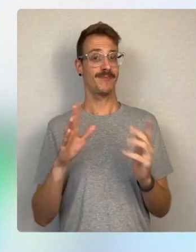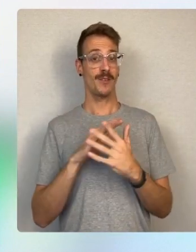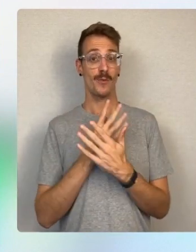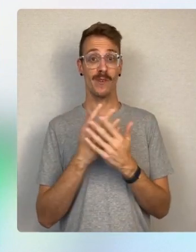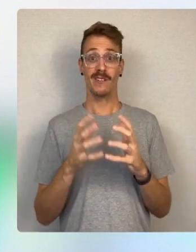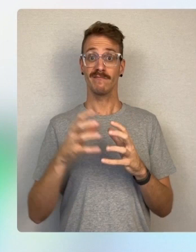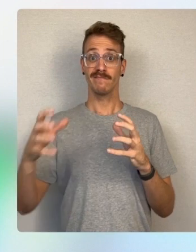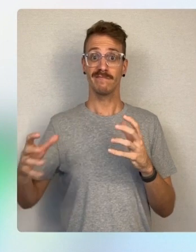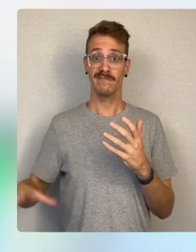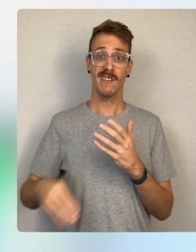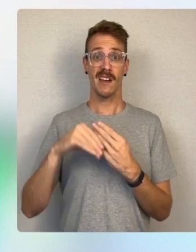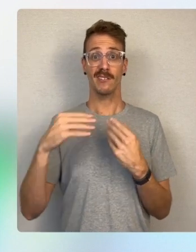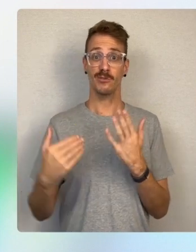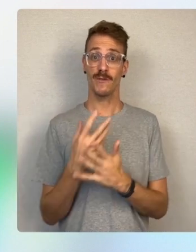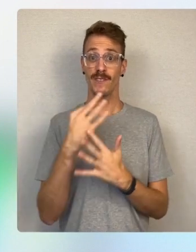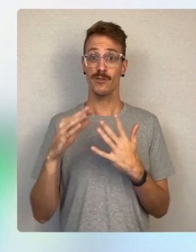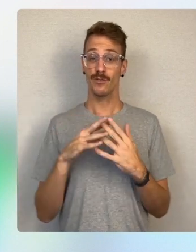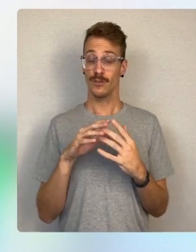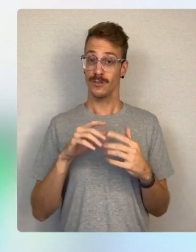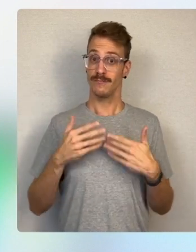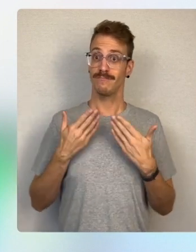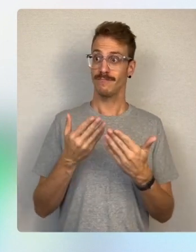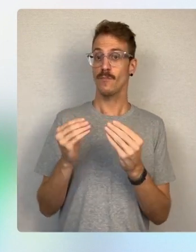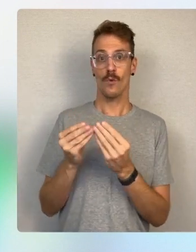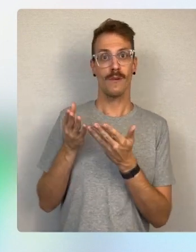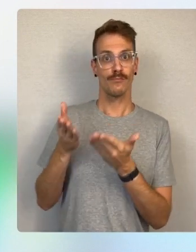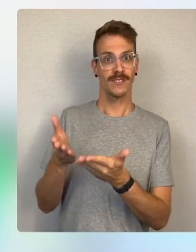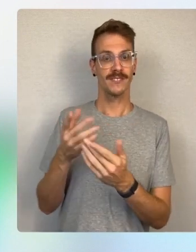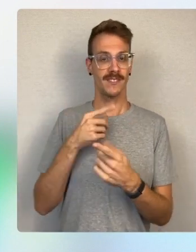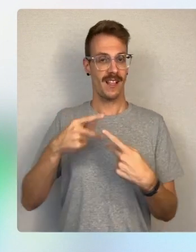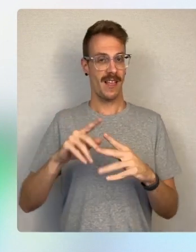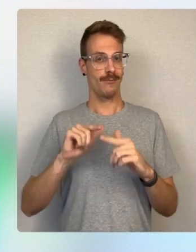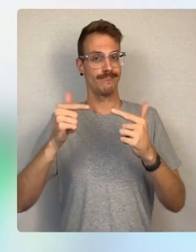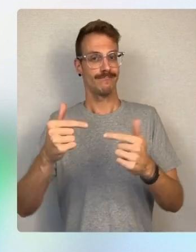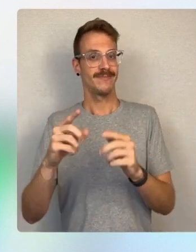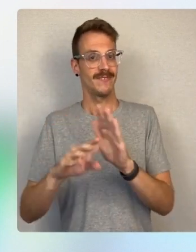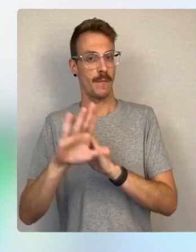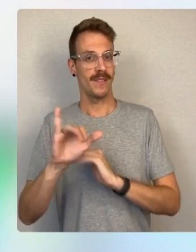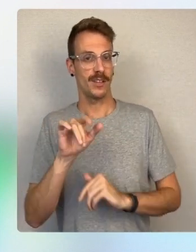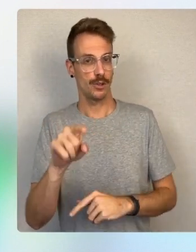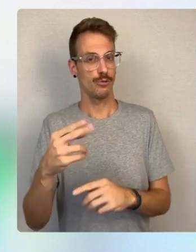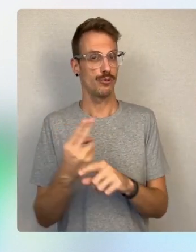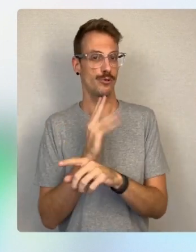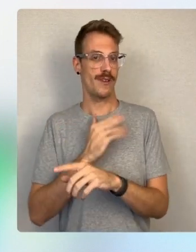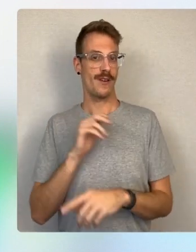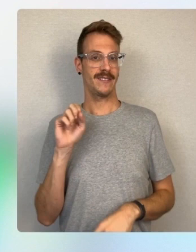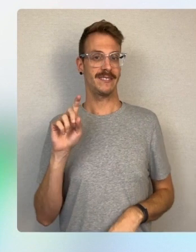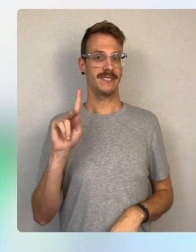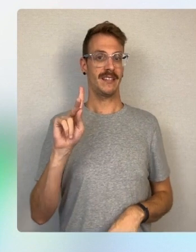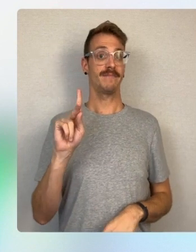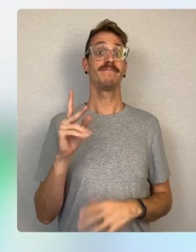improving performance, and making it easier for developers like you to use Voice SDK. By the end of our talk,